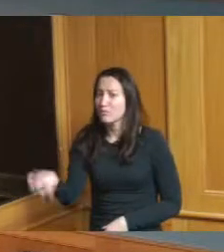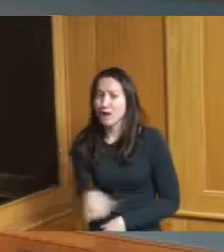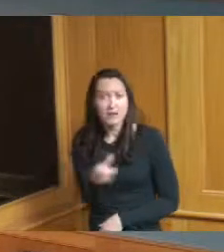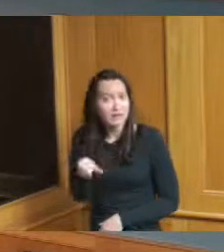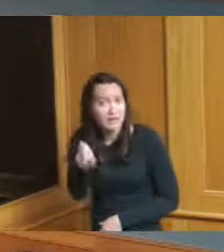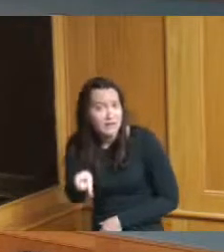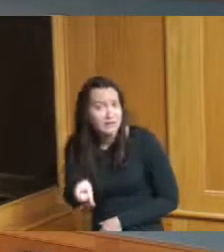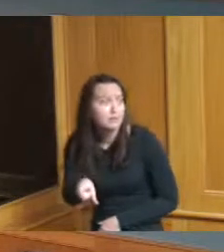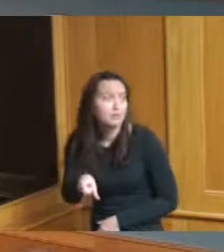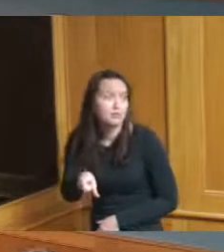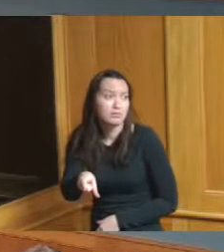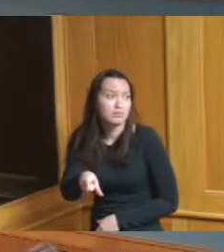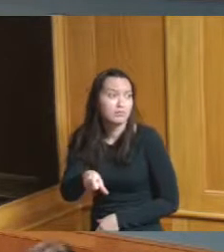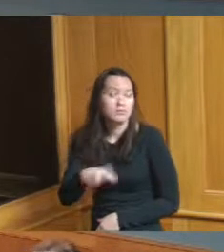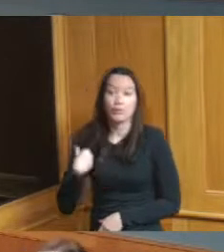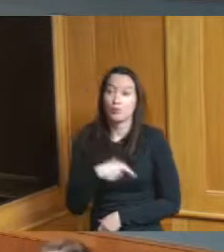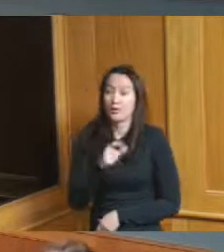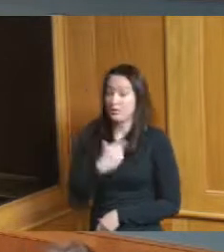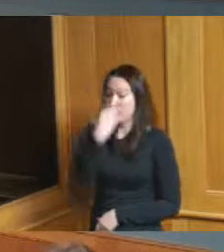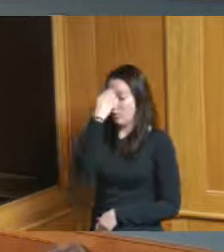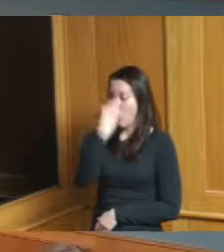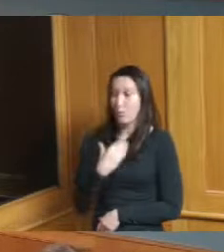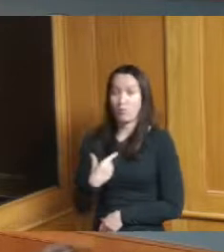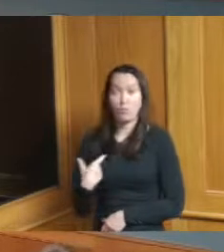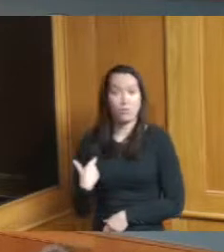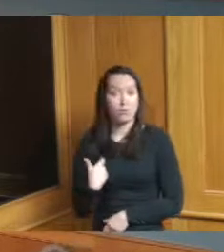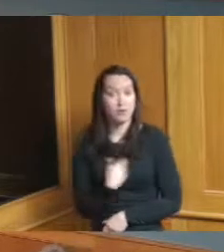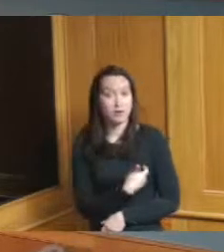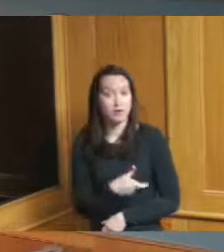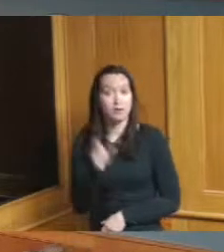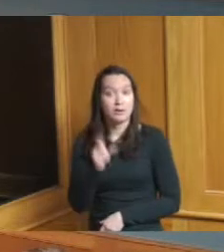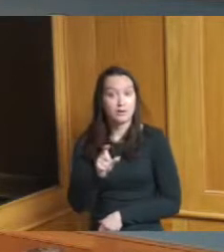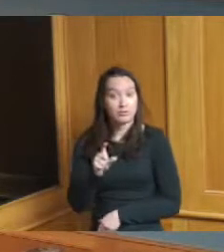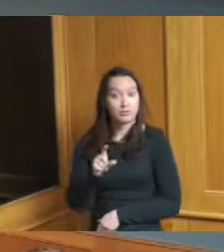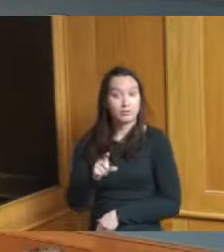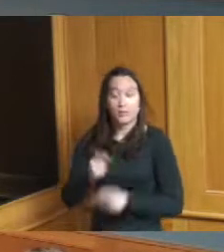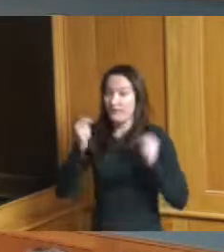I mean we need to know if it's something needed so then we can make a fast action I would just